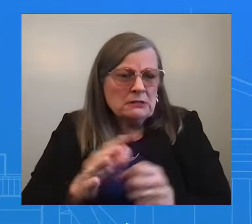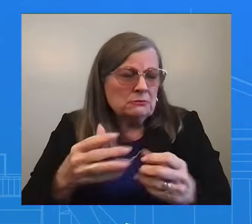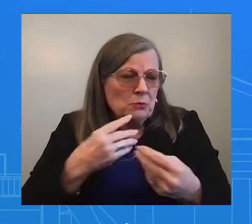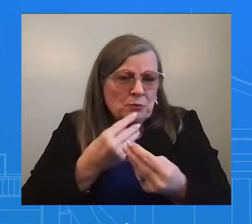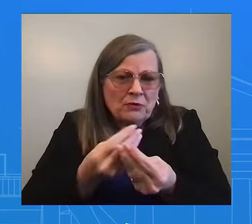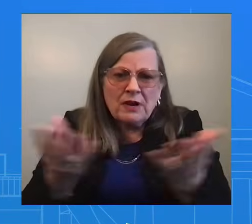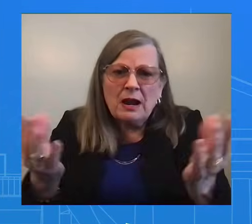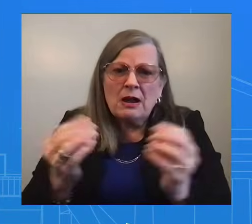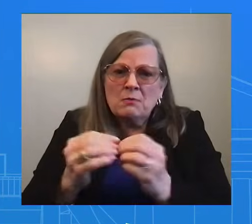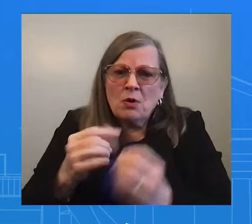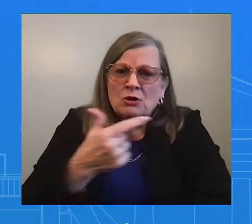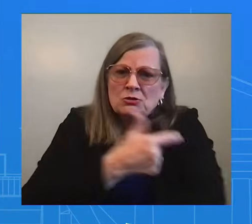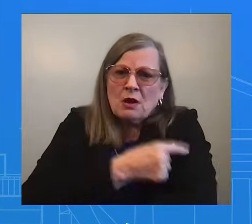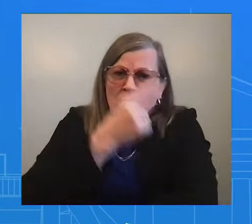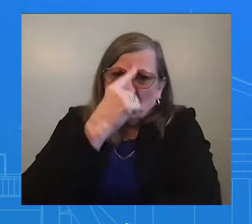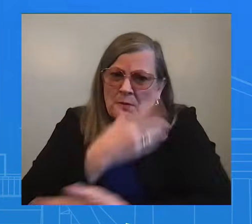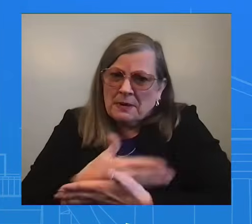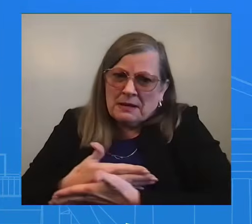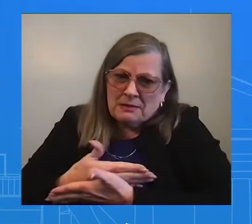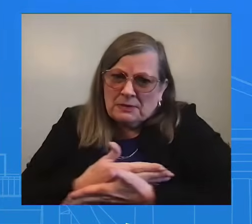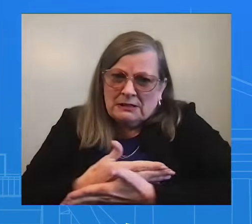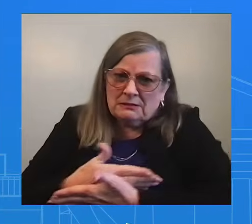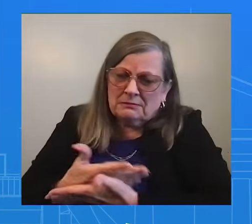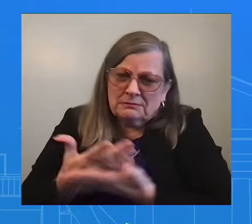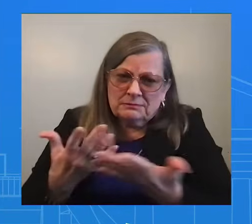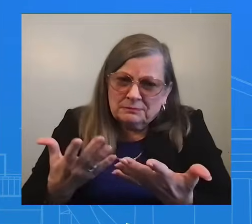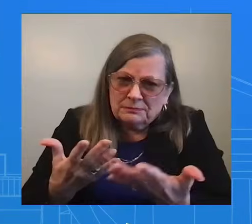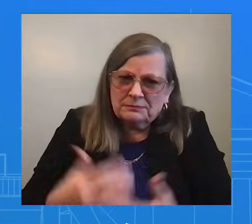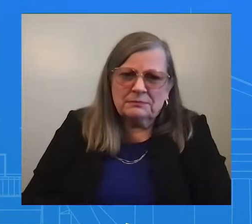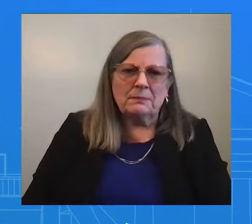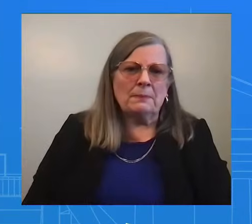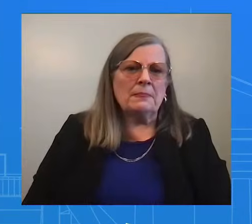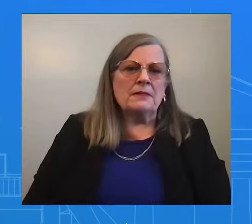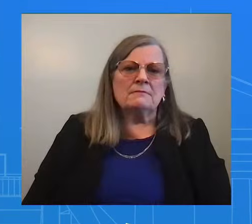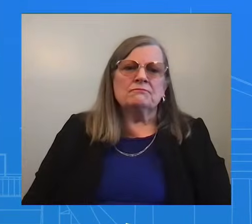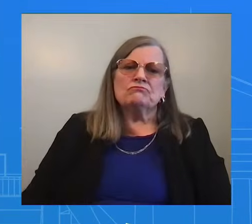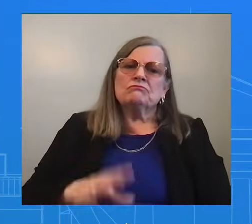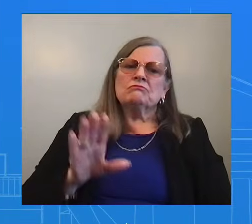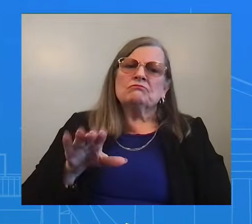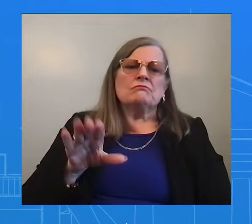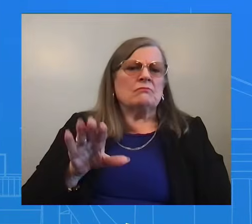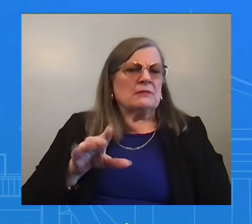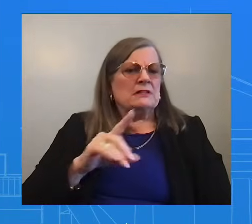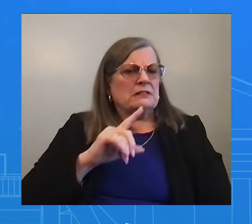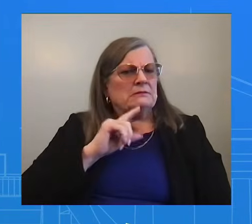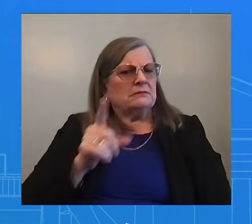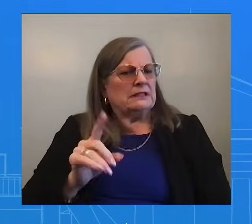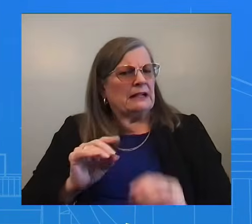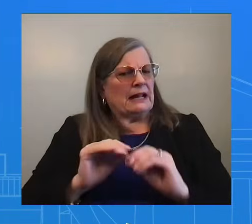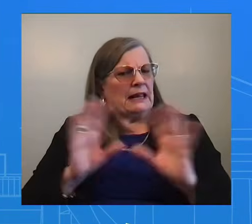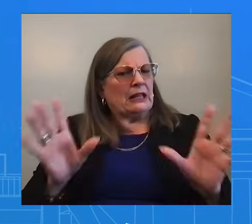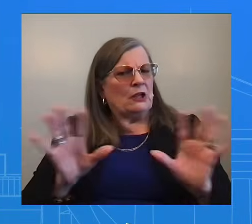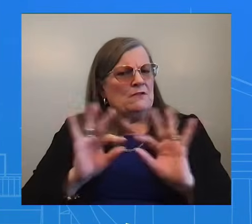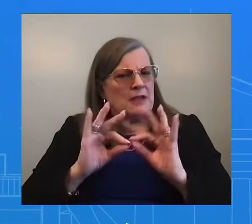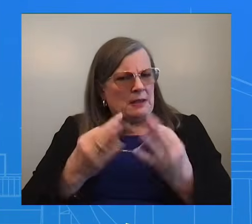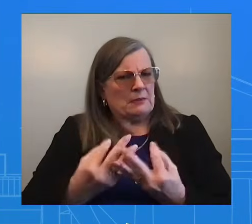Ms. Jean-Pierre: So, look, we've been very clear. We think families should have access to the RSV vaccine. It is important for families to have access to that.